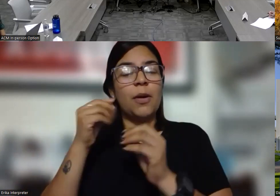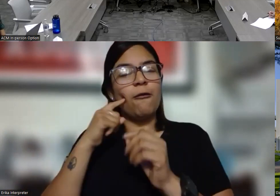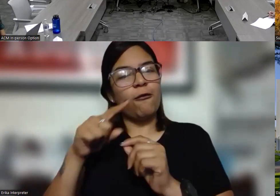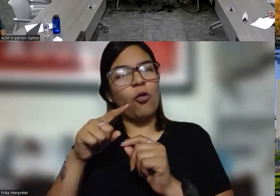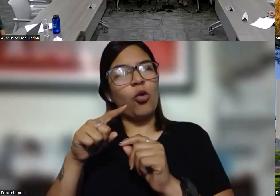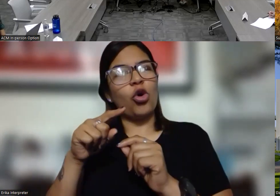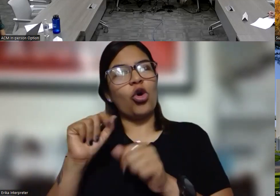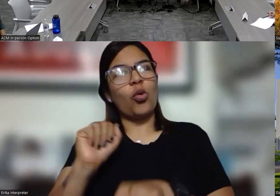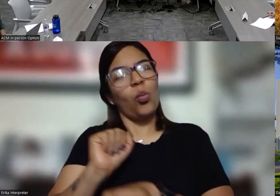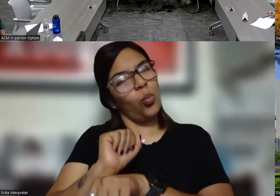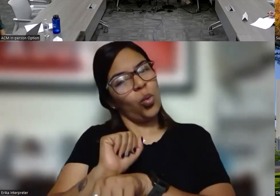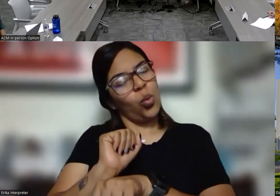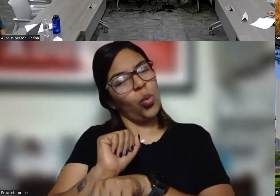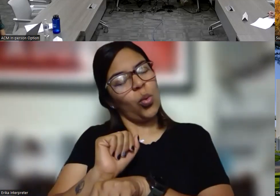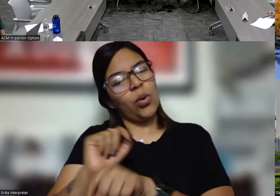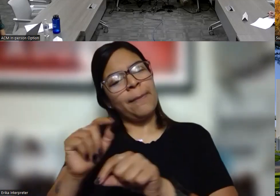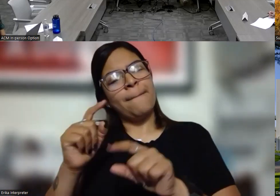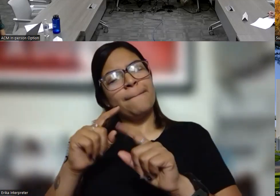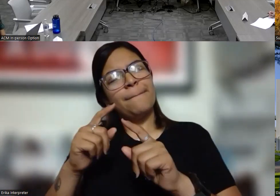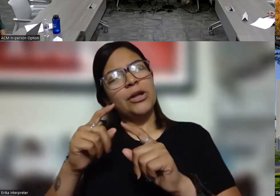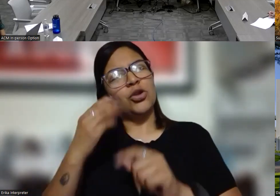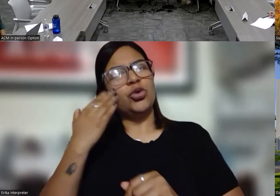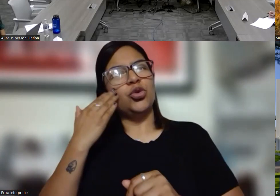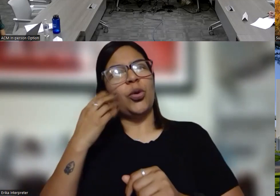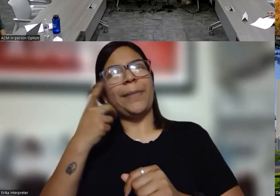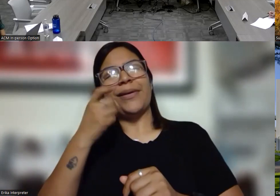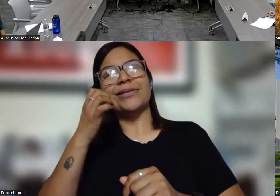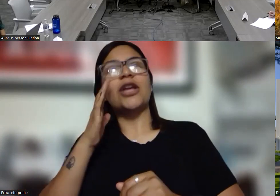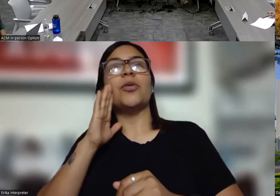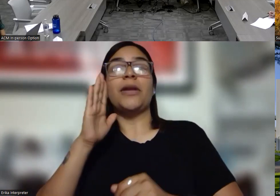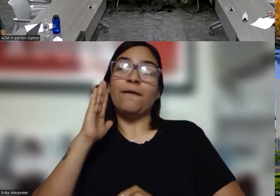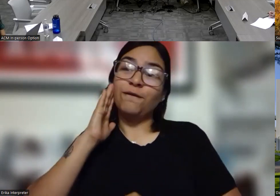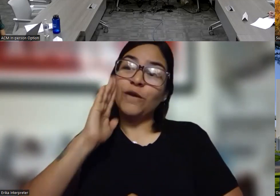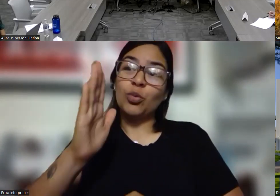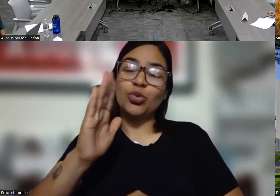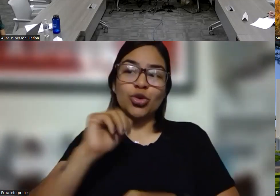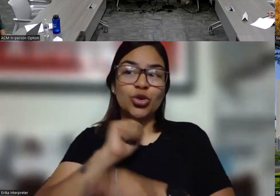work but also to train our future Workforce I'm I'm just putting it out there for your